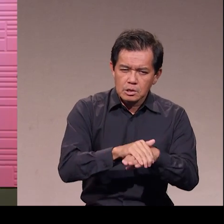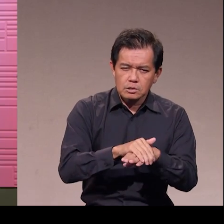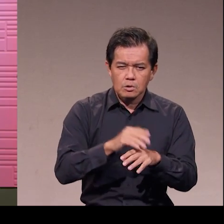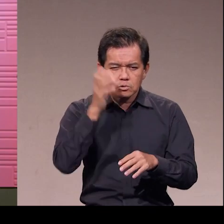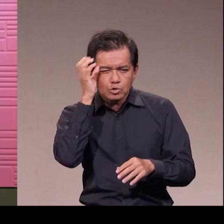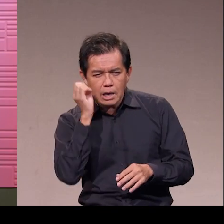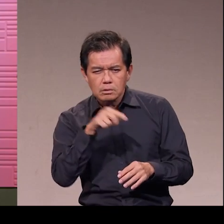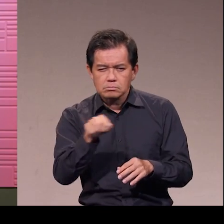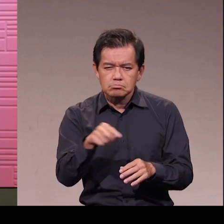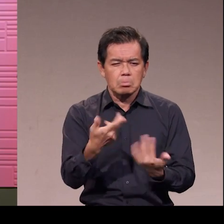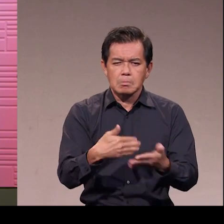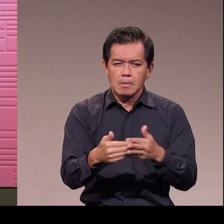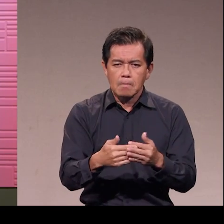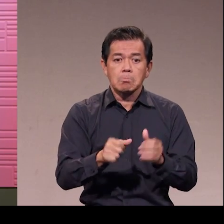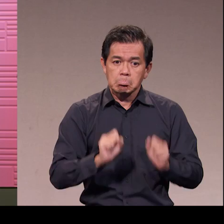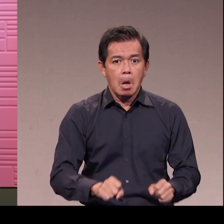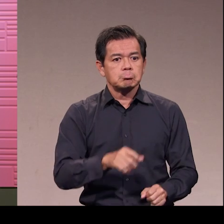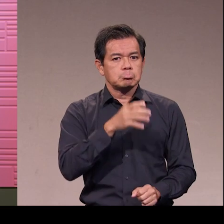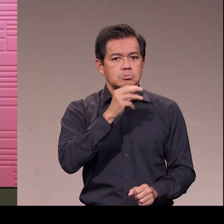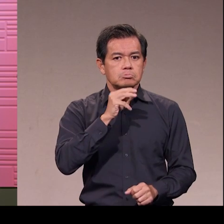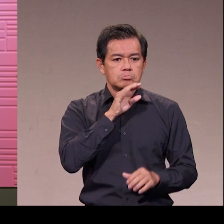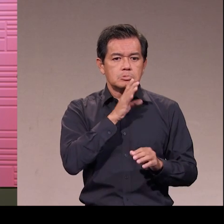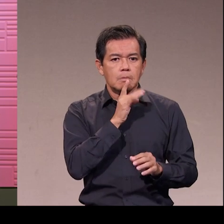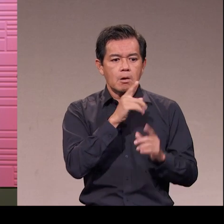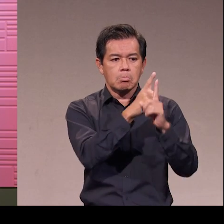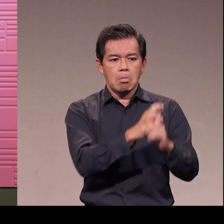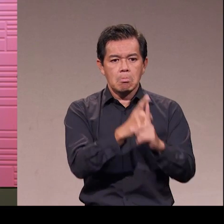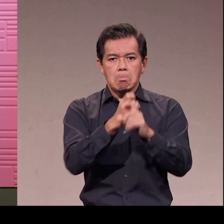They are able to use Mandarin effectively to communicate with the people -